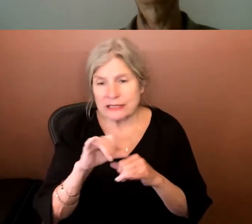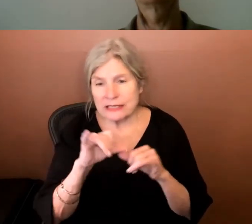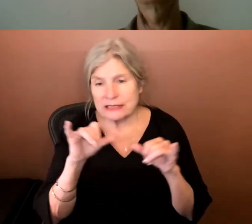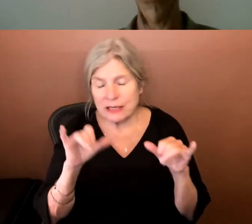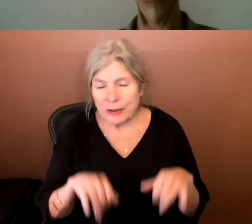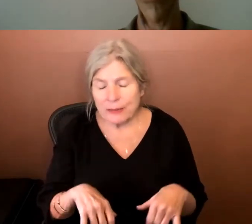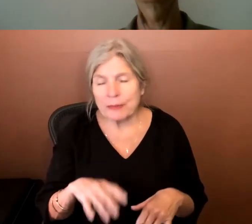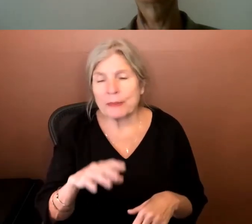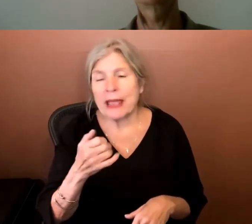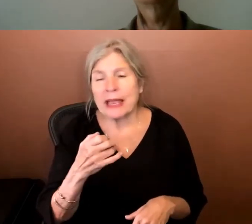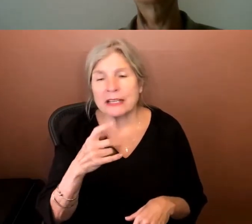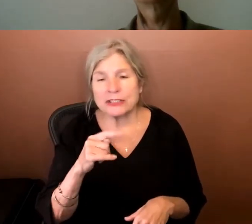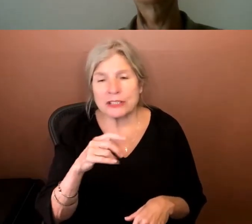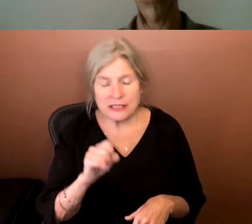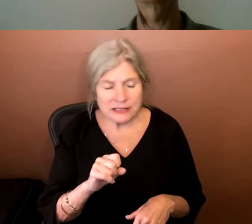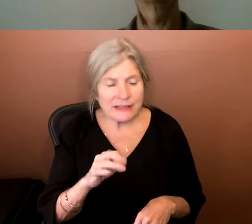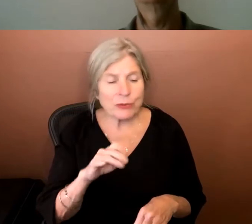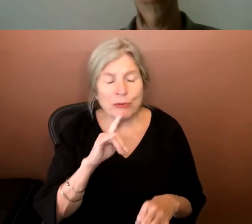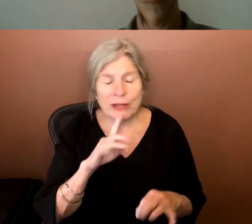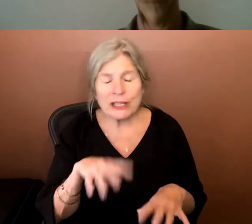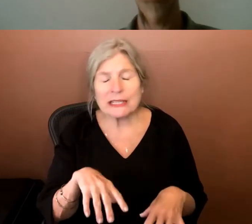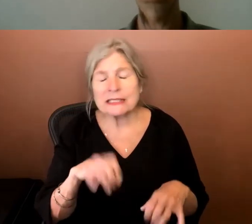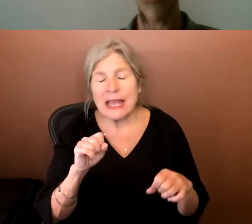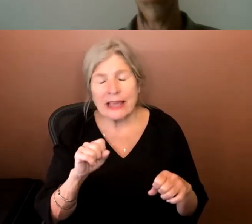we are really going to tackle this we need a way for